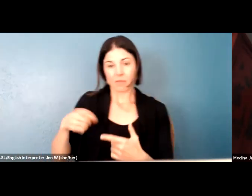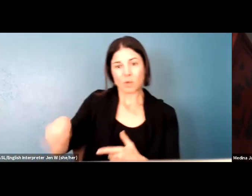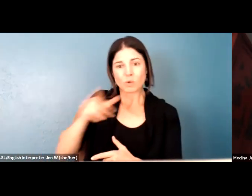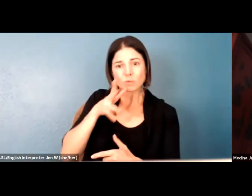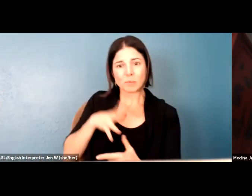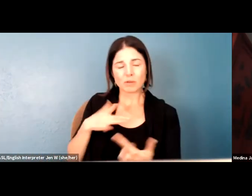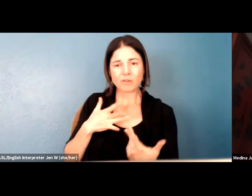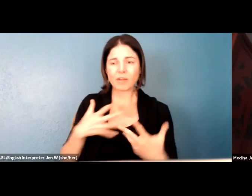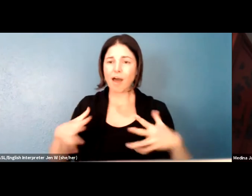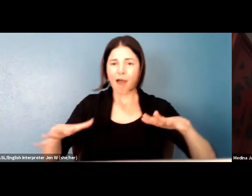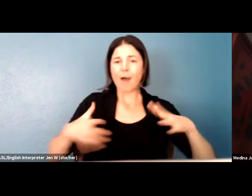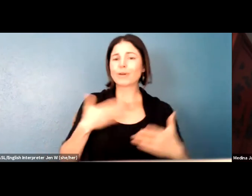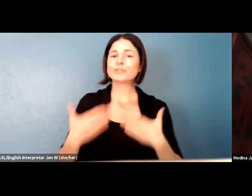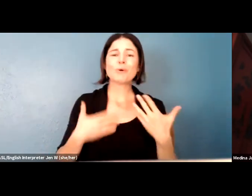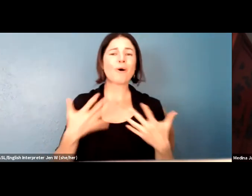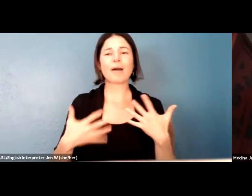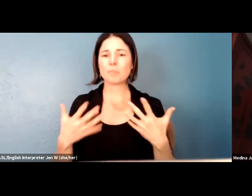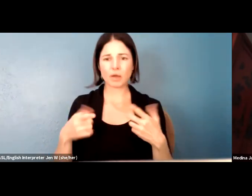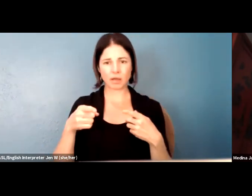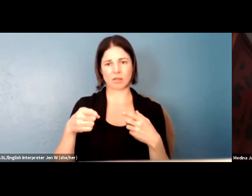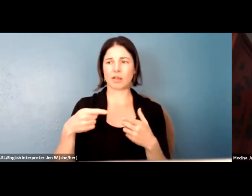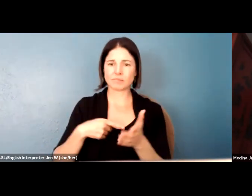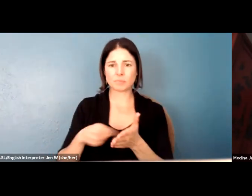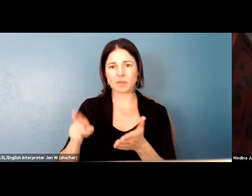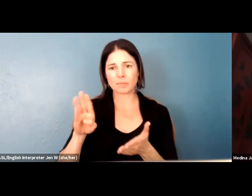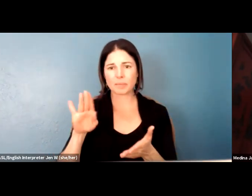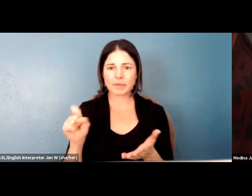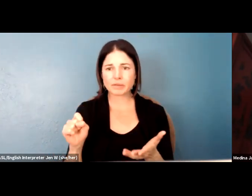and joy but we got bills to pay who simply want to say yes to